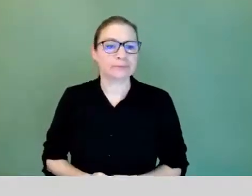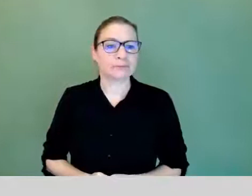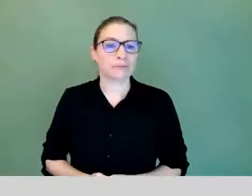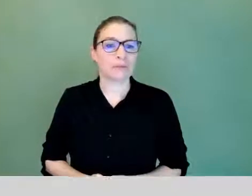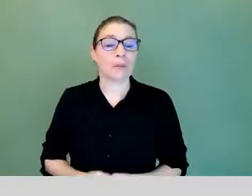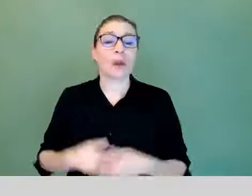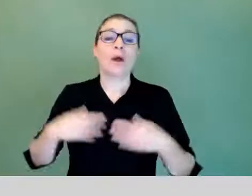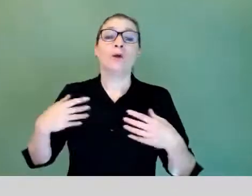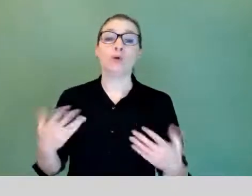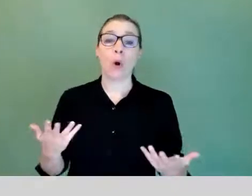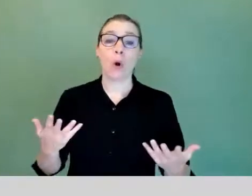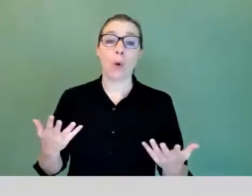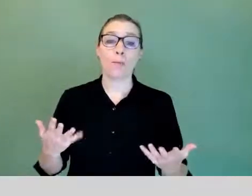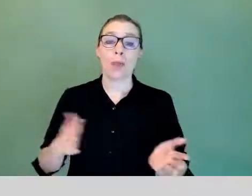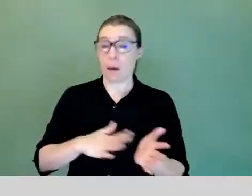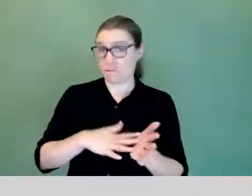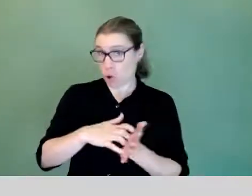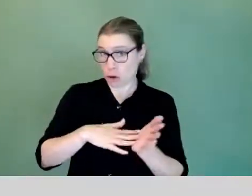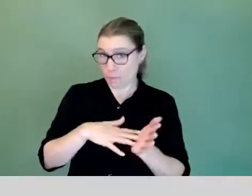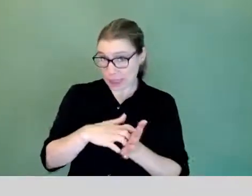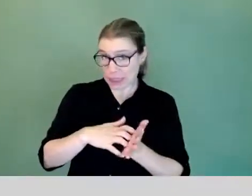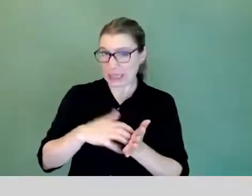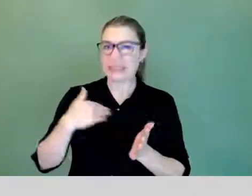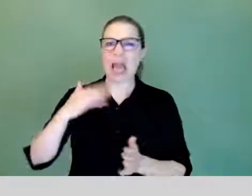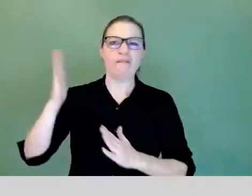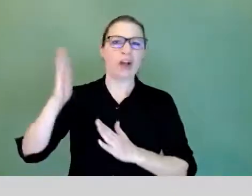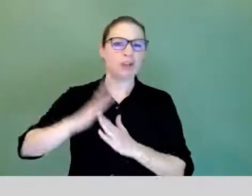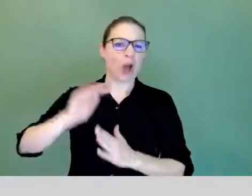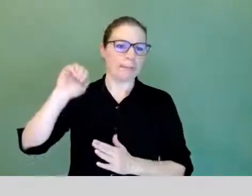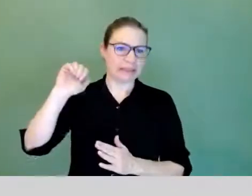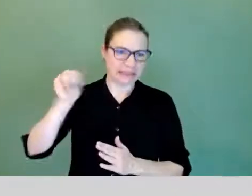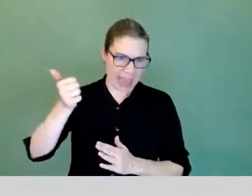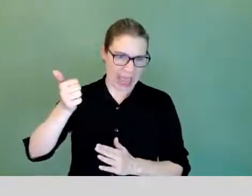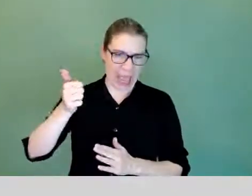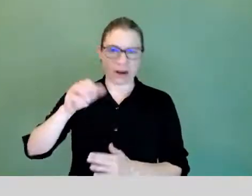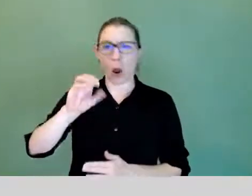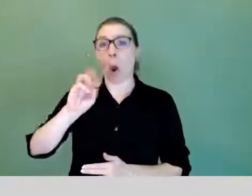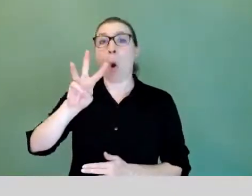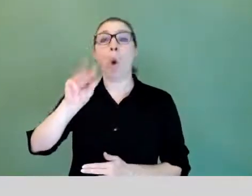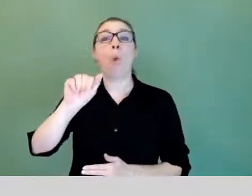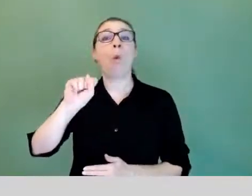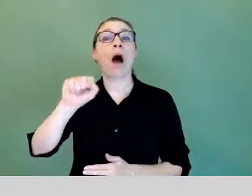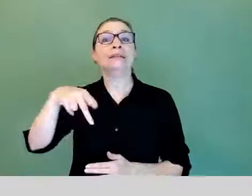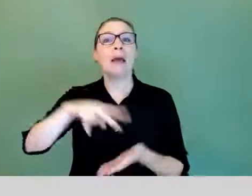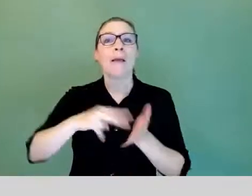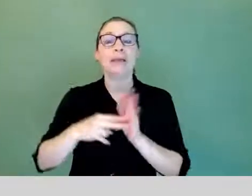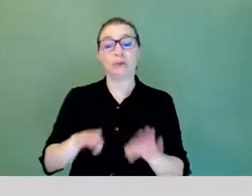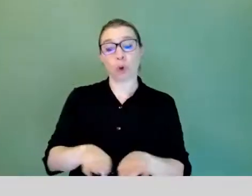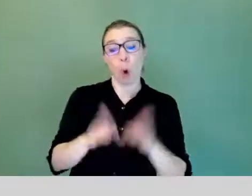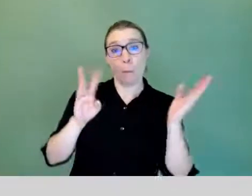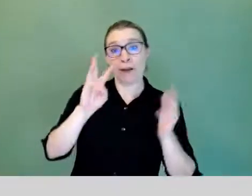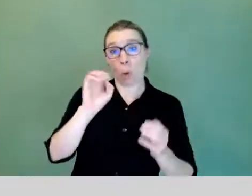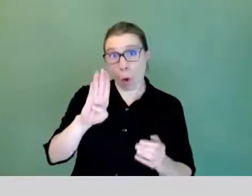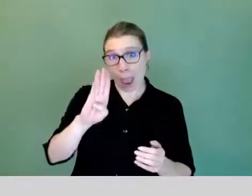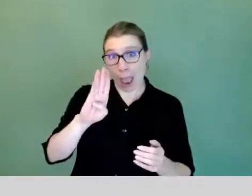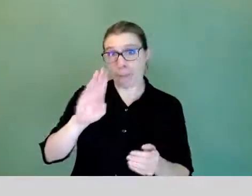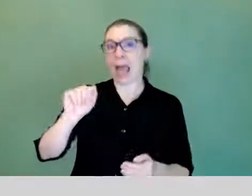So we know that there are top 10 vulnerabilities defined by OWASP. OWASP stands for open web application security project.